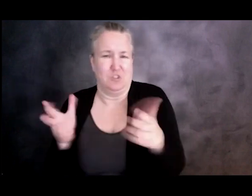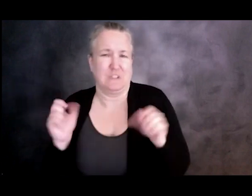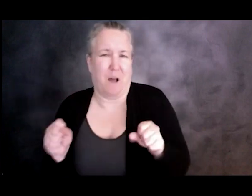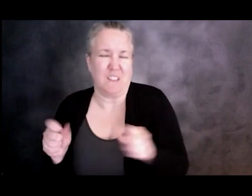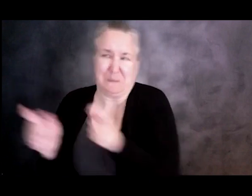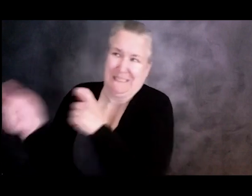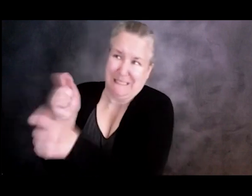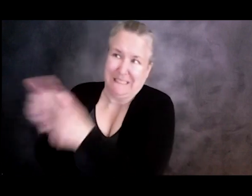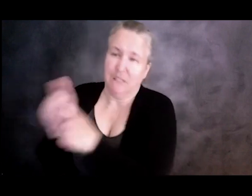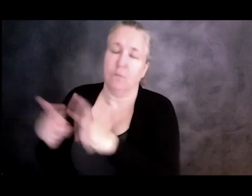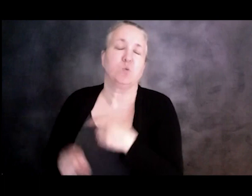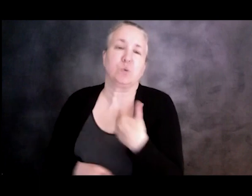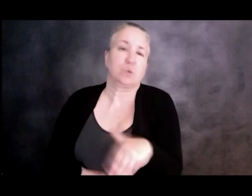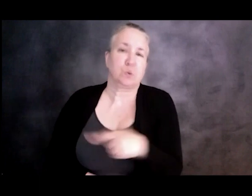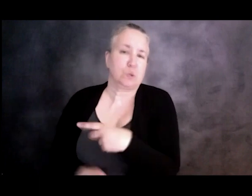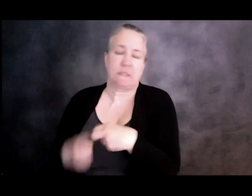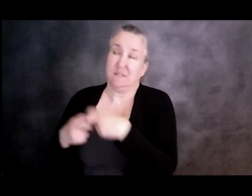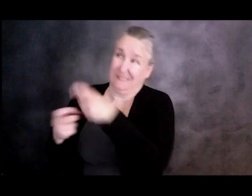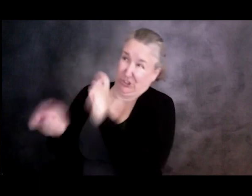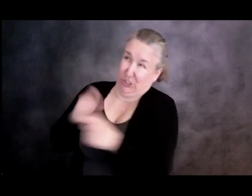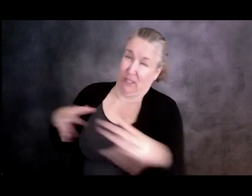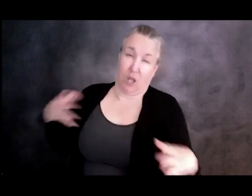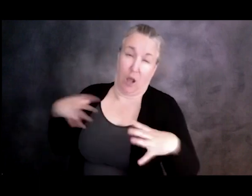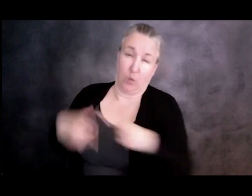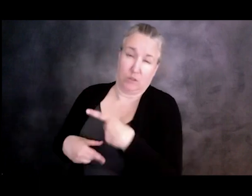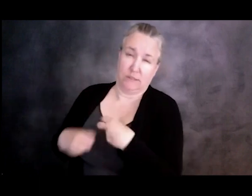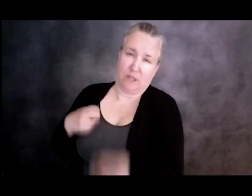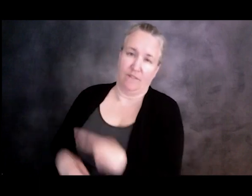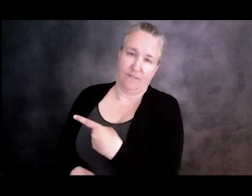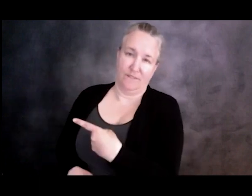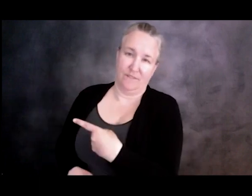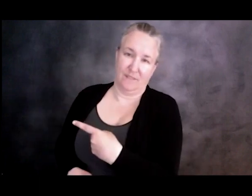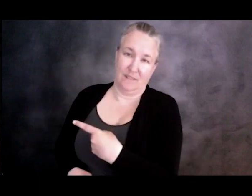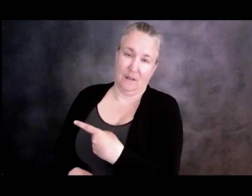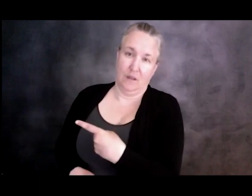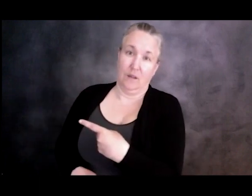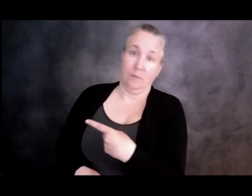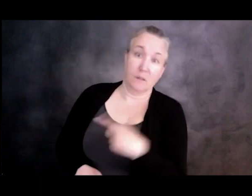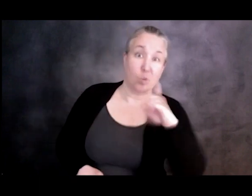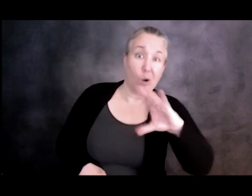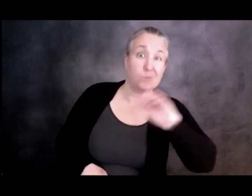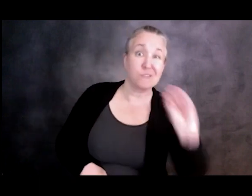But it's so enormously difficult to do that. So I don't think we should be investing all of our energies into that.